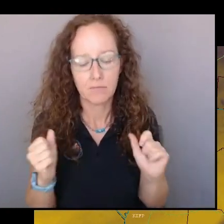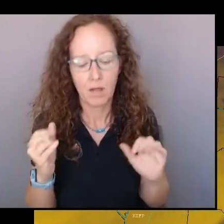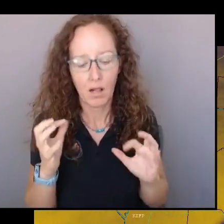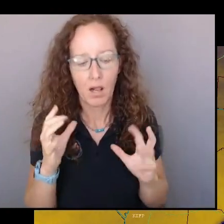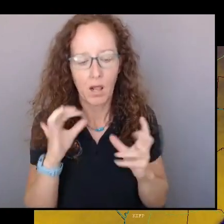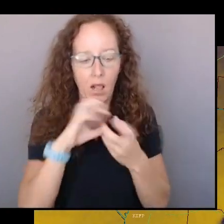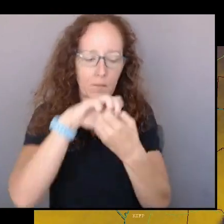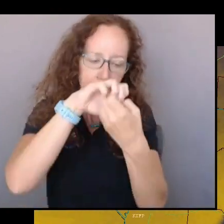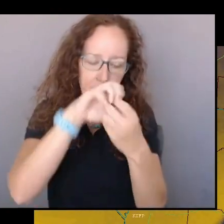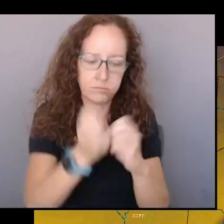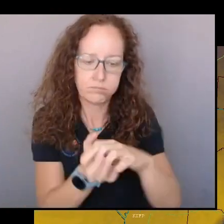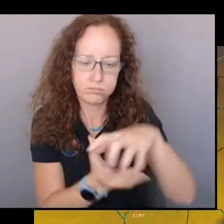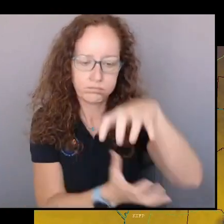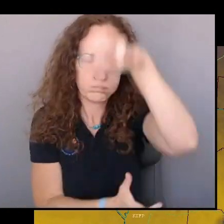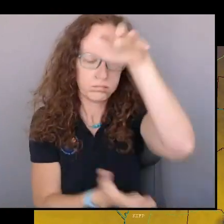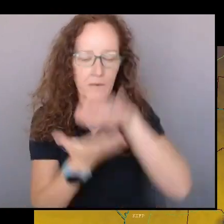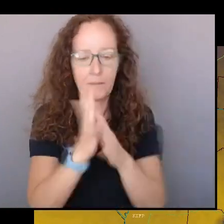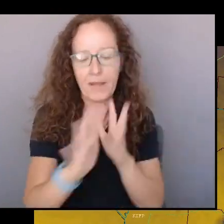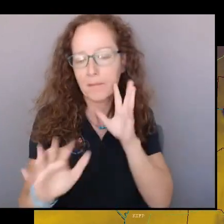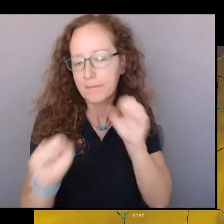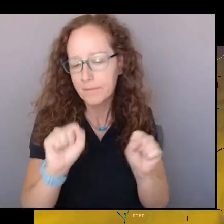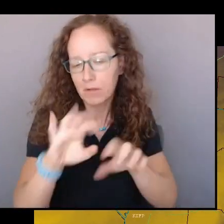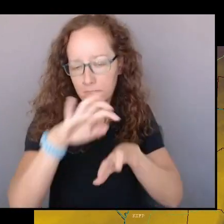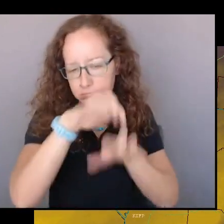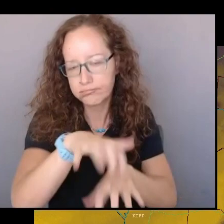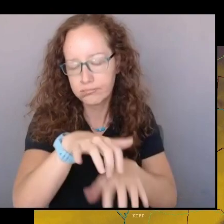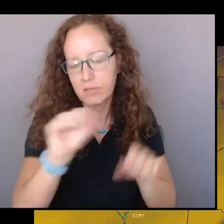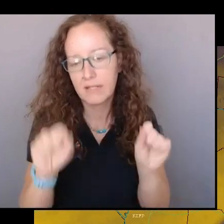you can see going into Southern Nevada and Western Arizona and